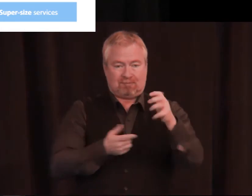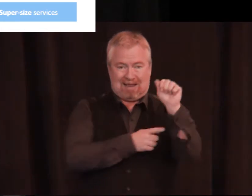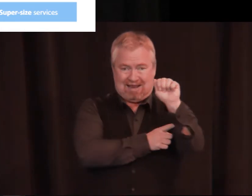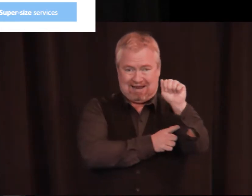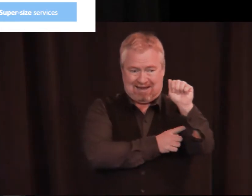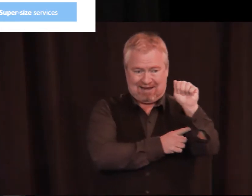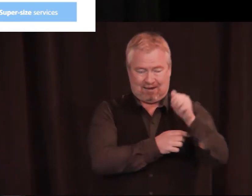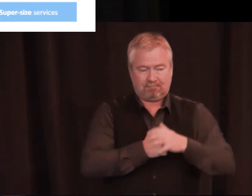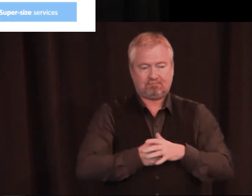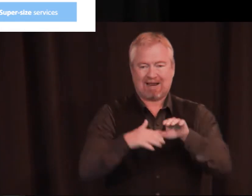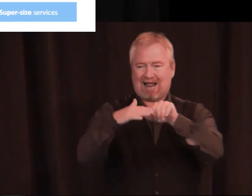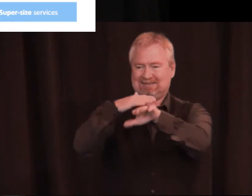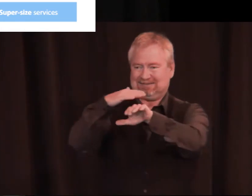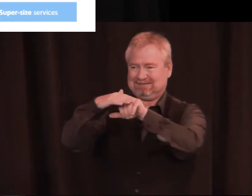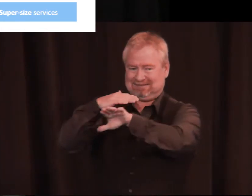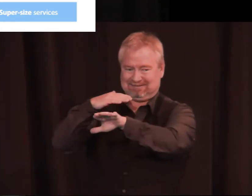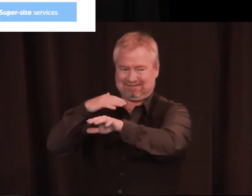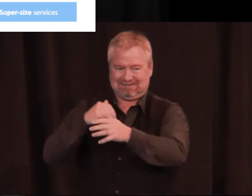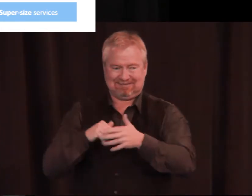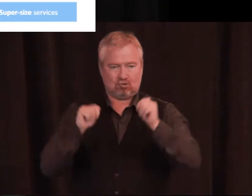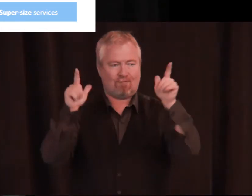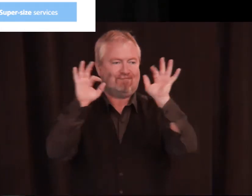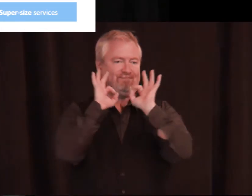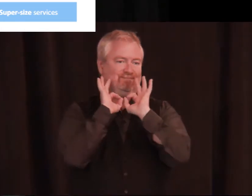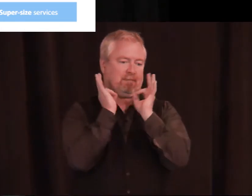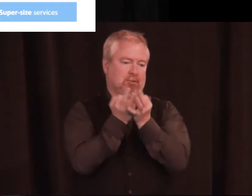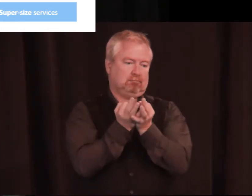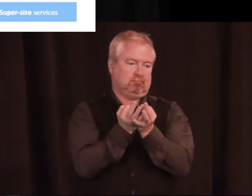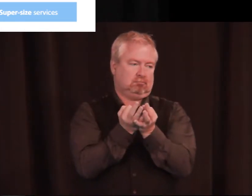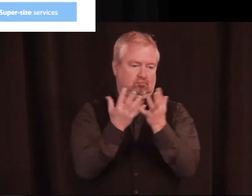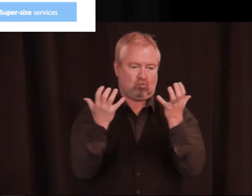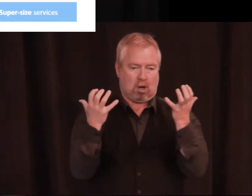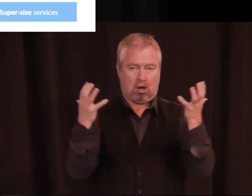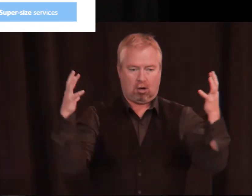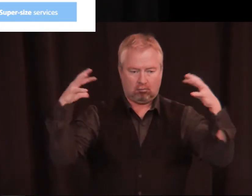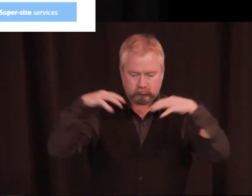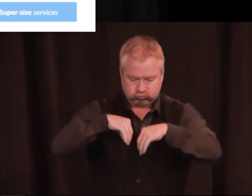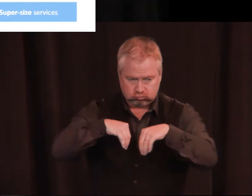all families, we want to see, are they all receiving timely follow-up.